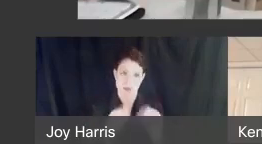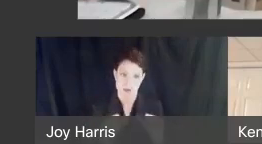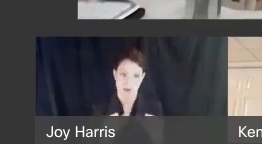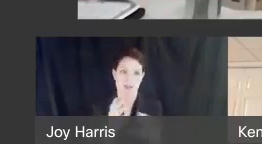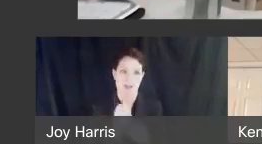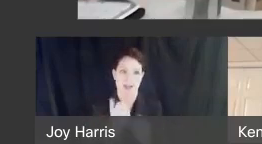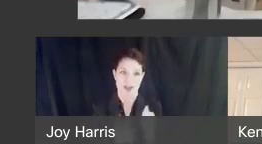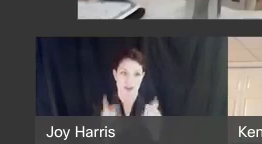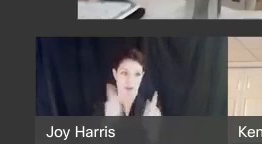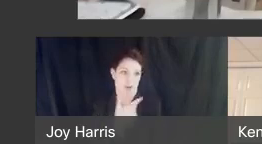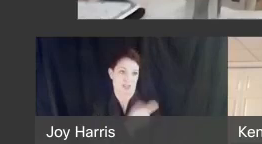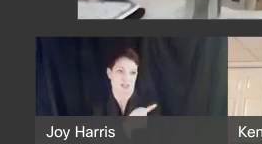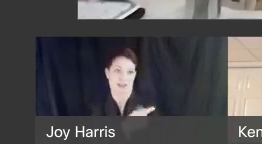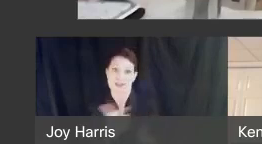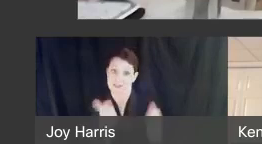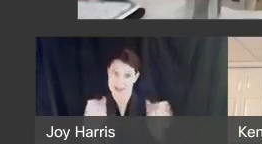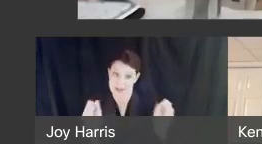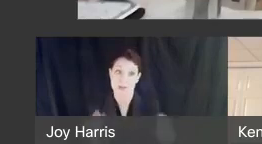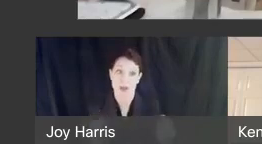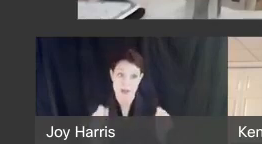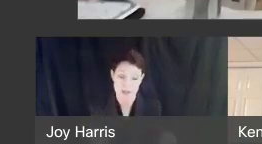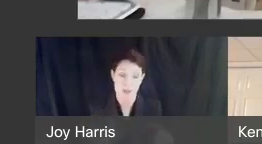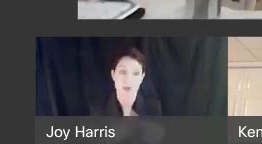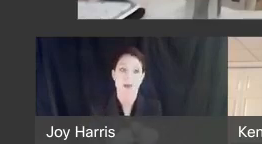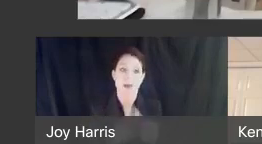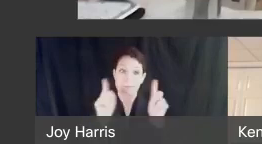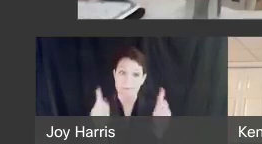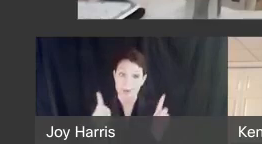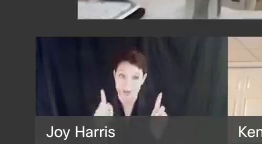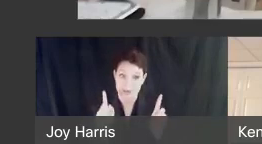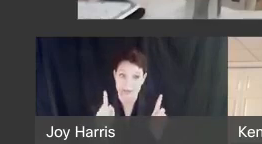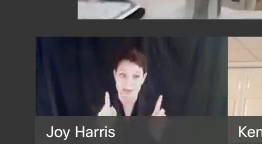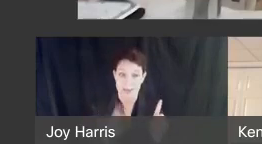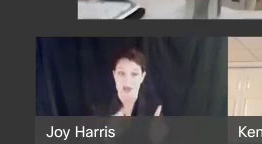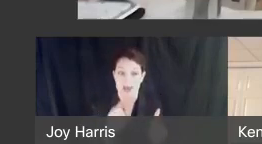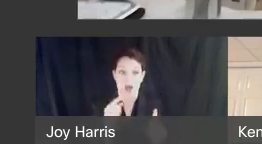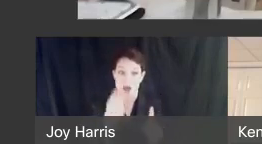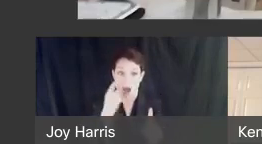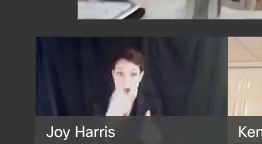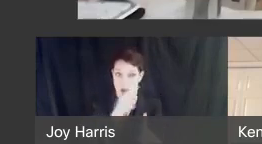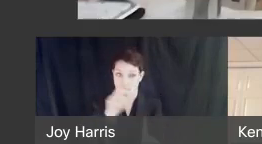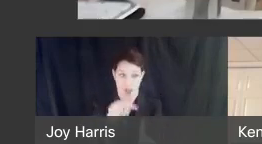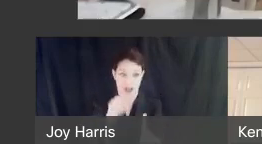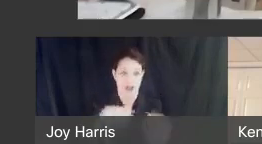as quickly as possible but always keeping an eye on equitable distribution of that vaccine.